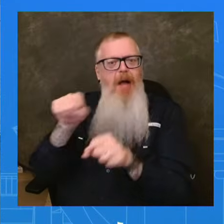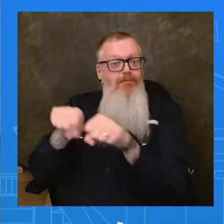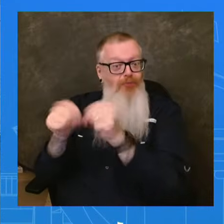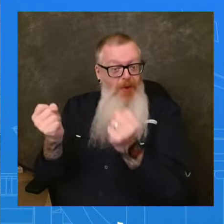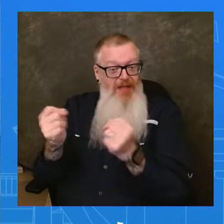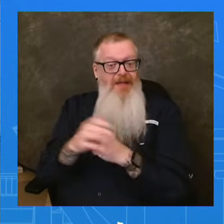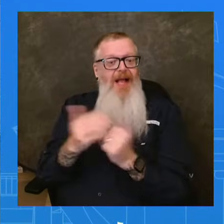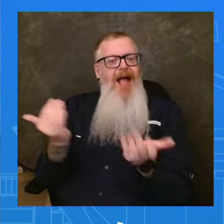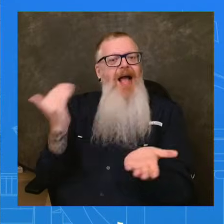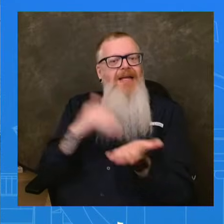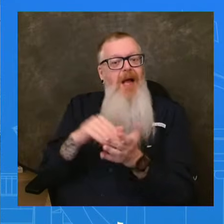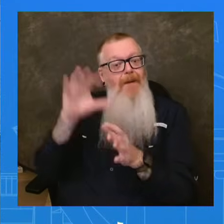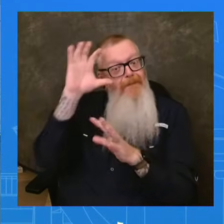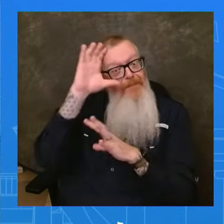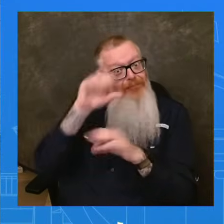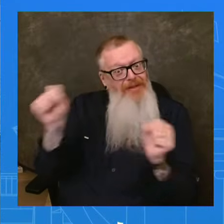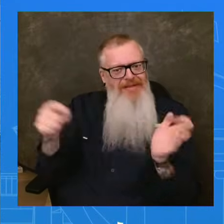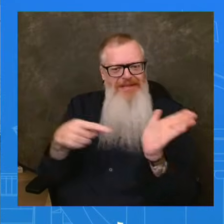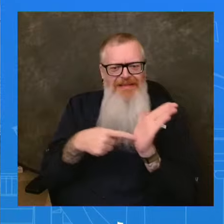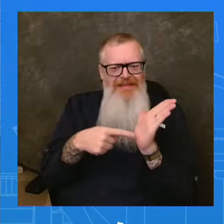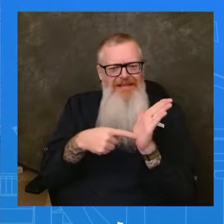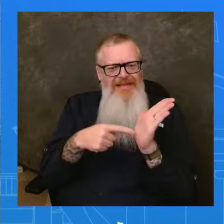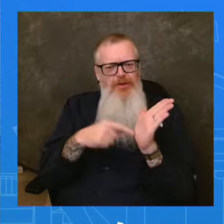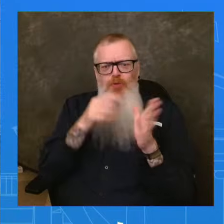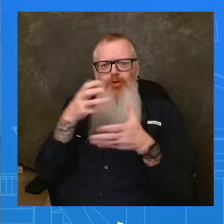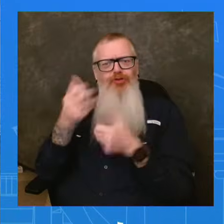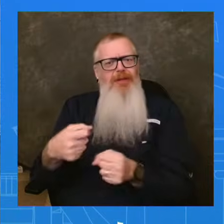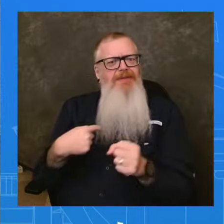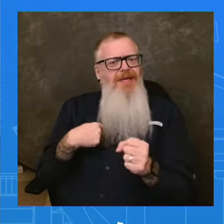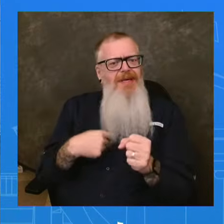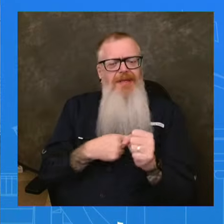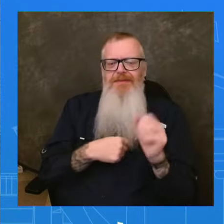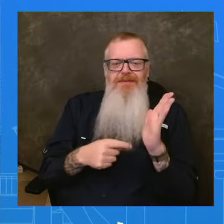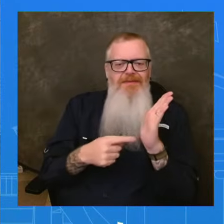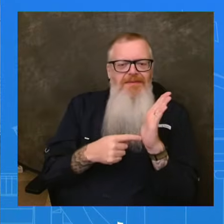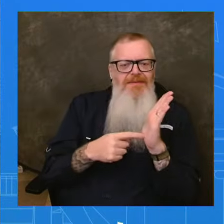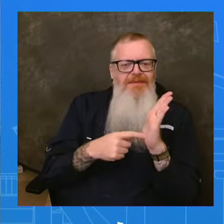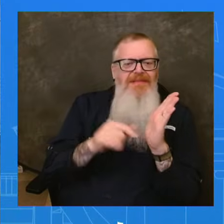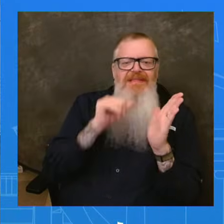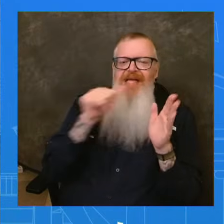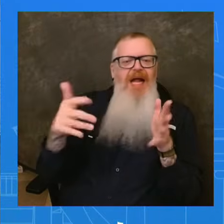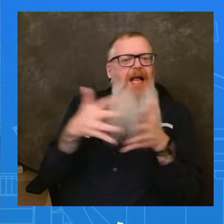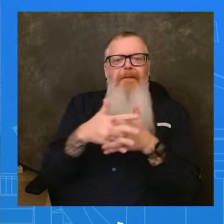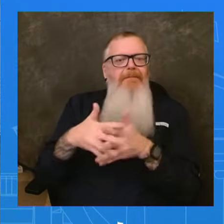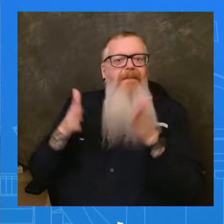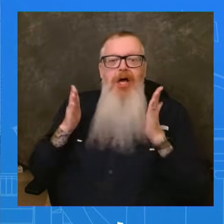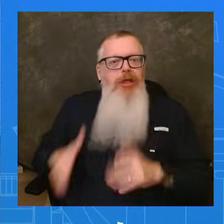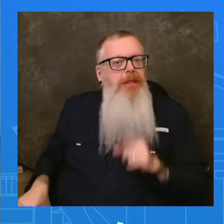And what we need to do is make sure people can get the assistance that they need and they deserve.